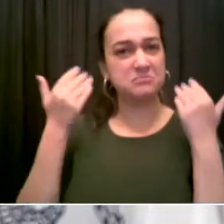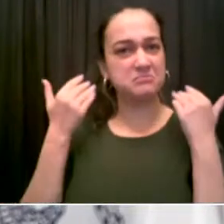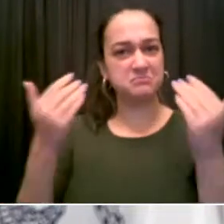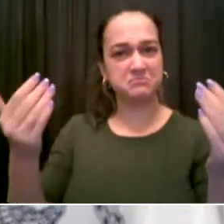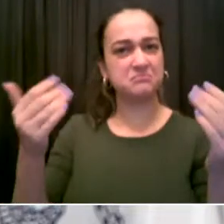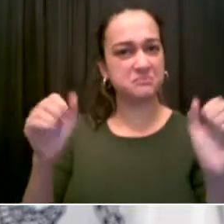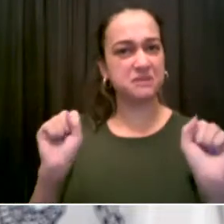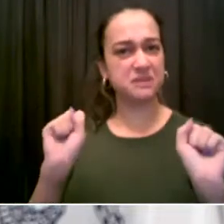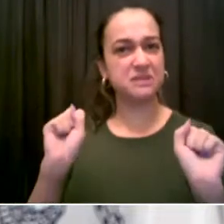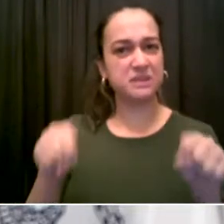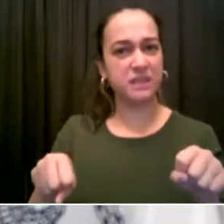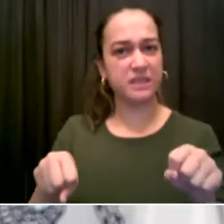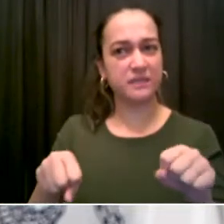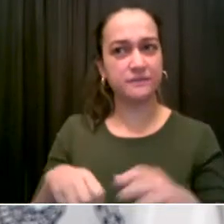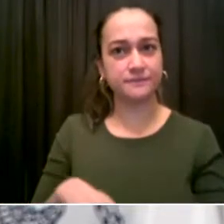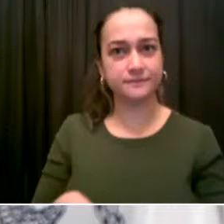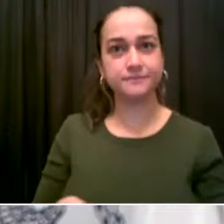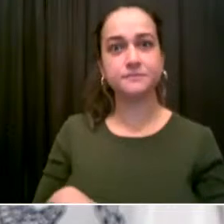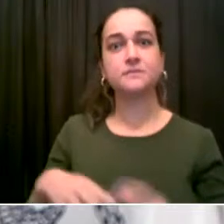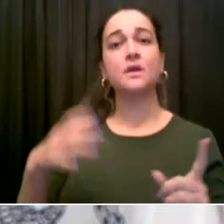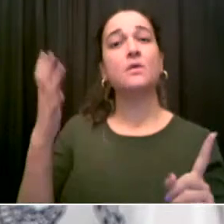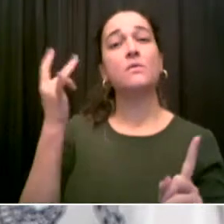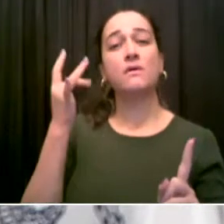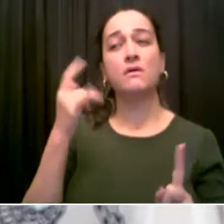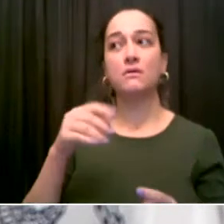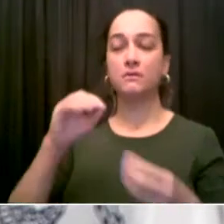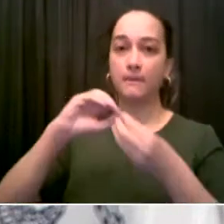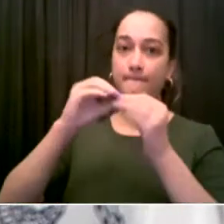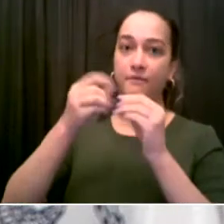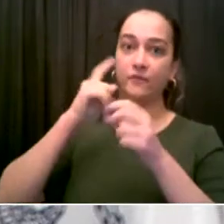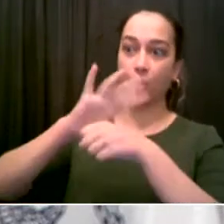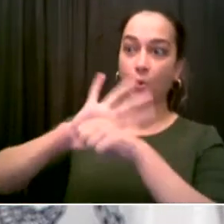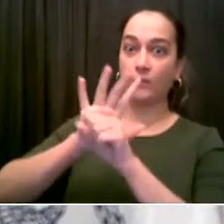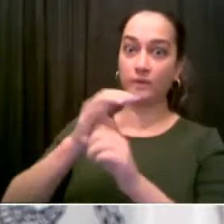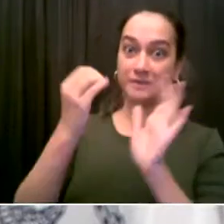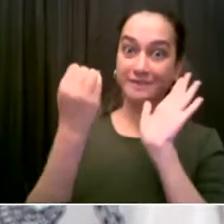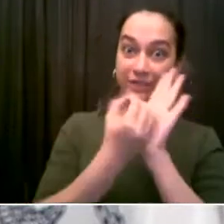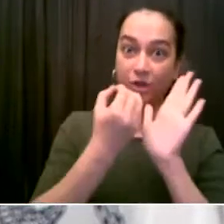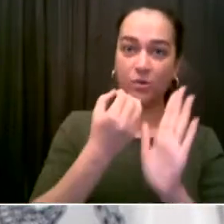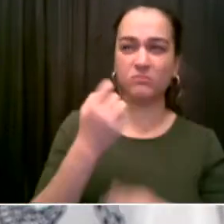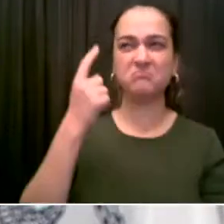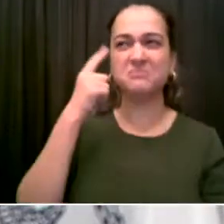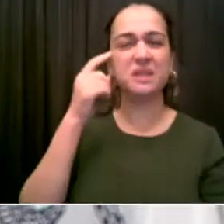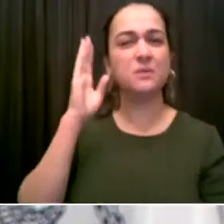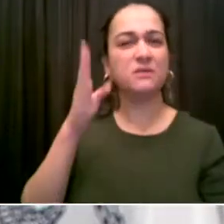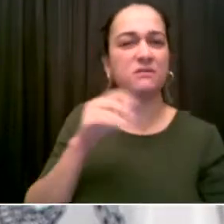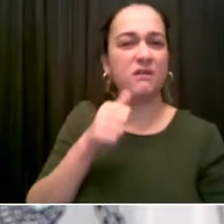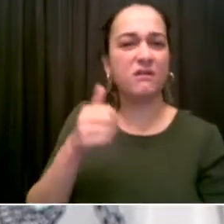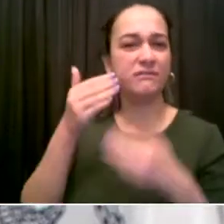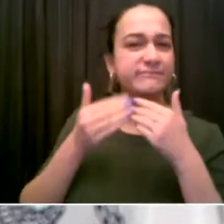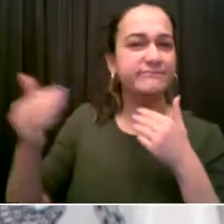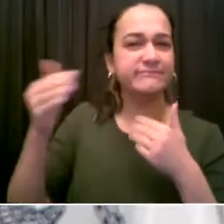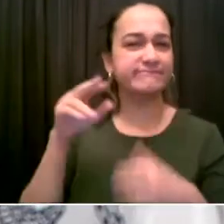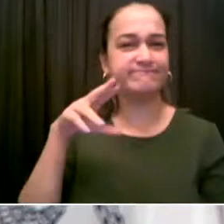I THINK JULY 1st WILL ALLOW US